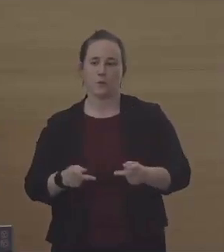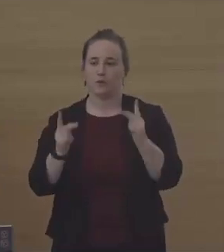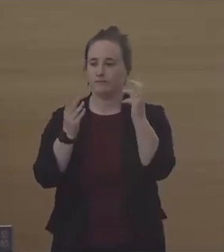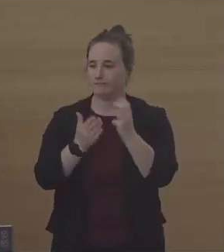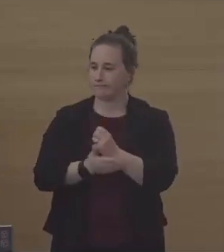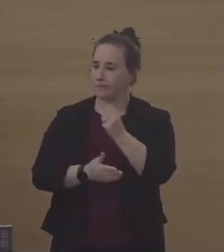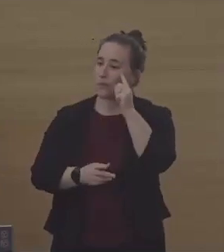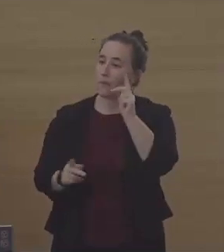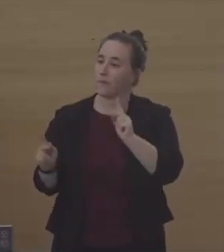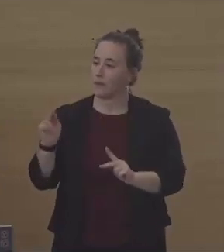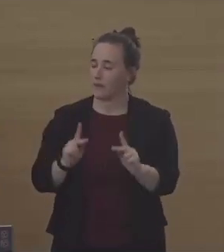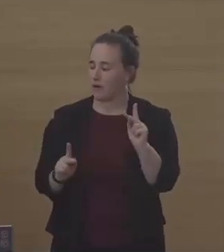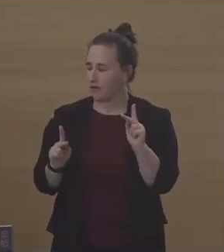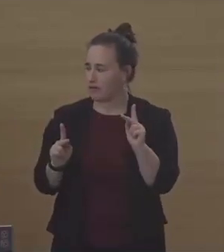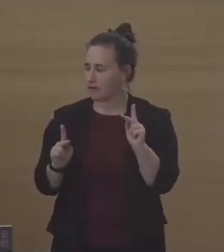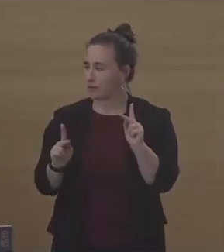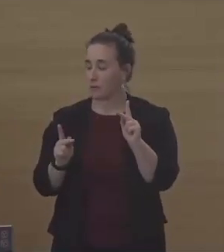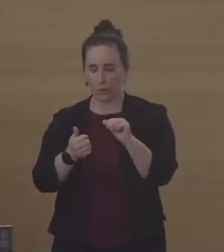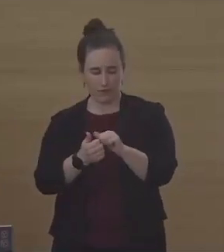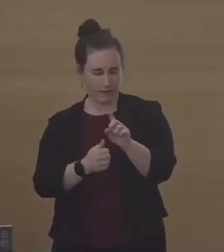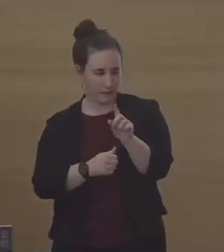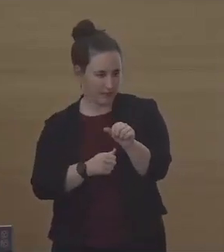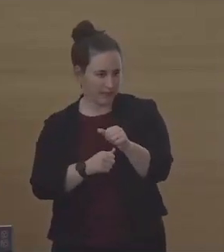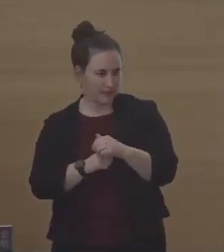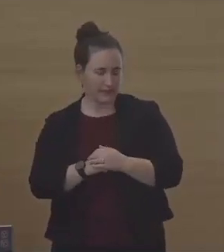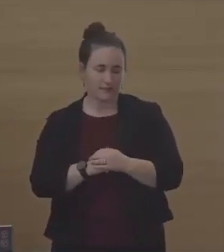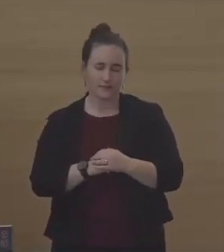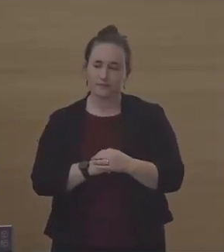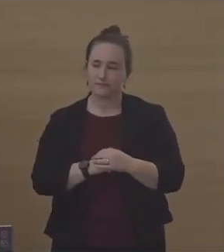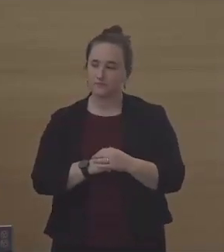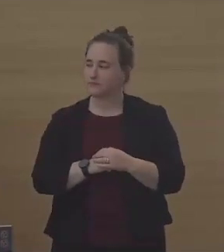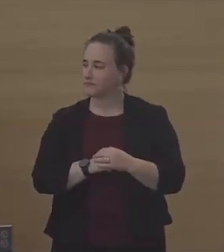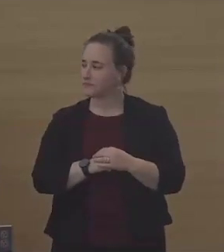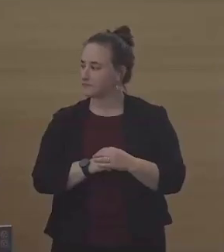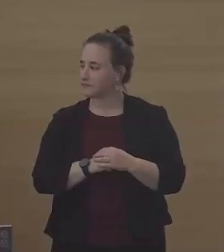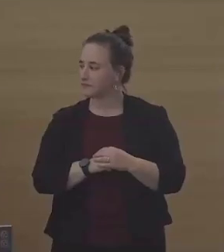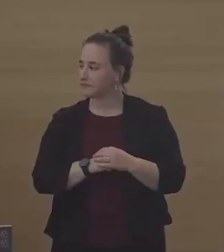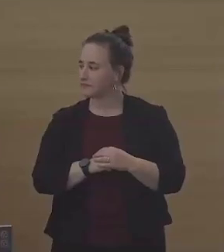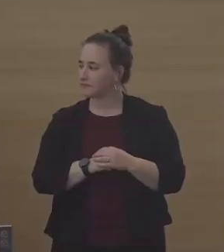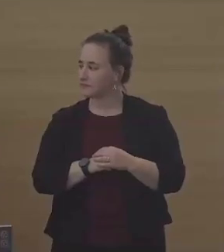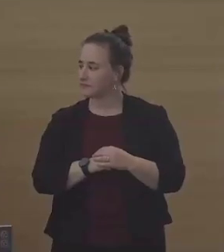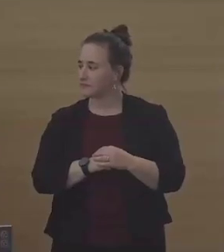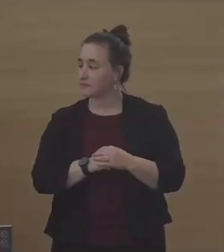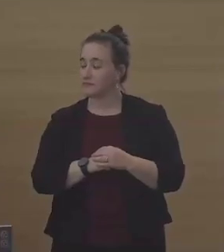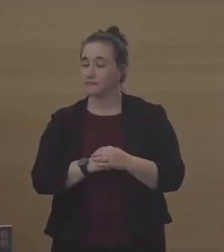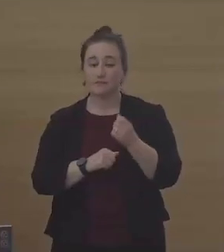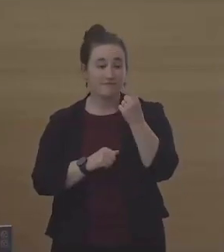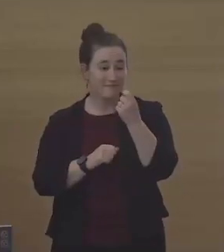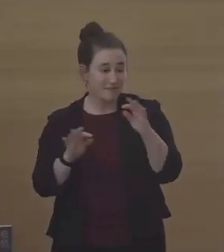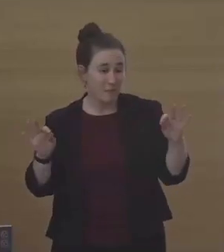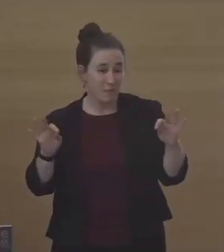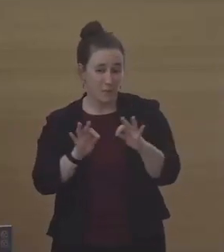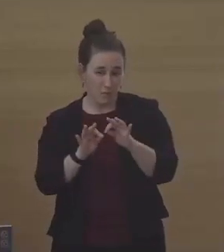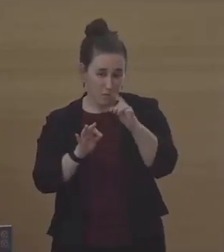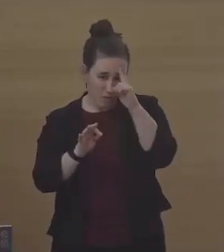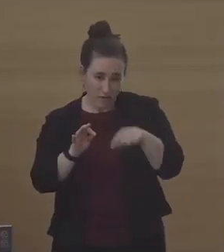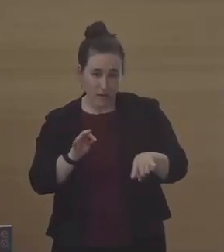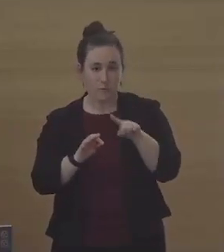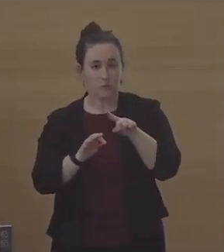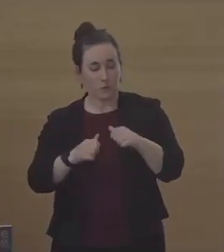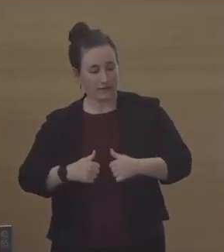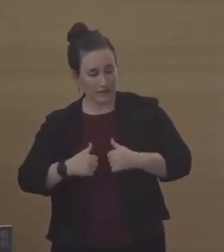people with disabilities to live, learn, work and play.